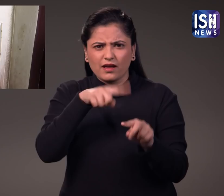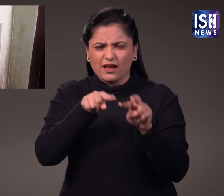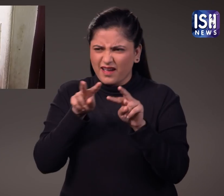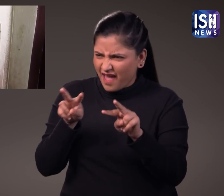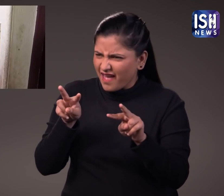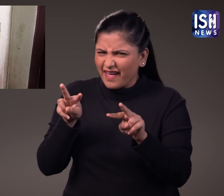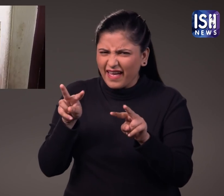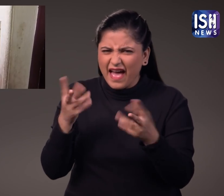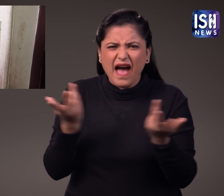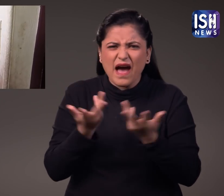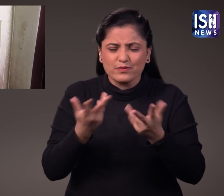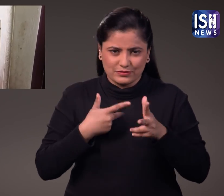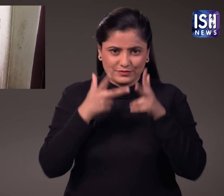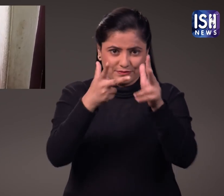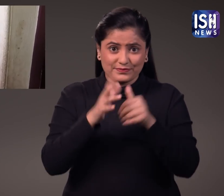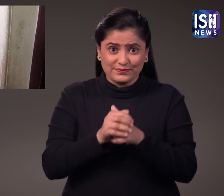You maybe wondering how?